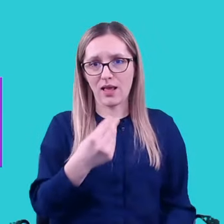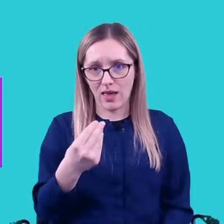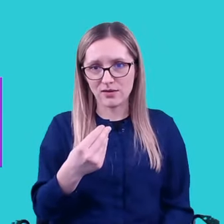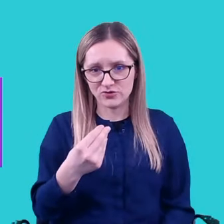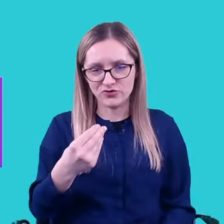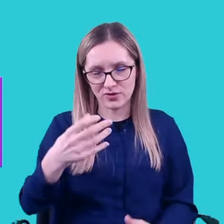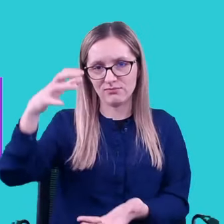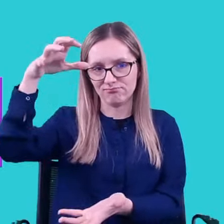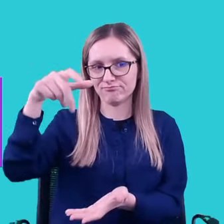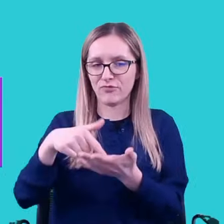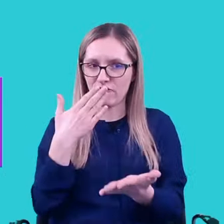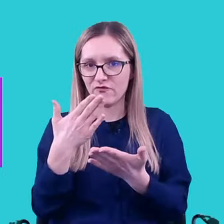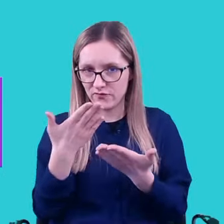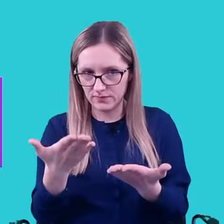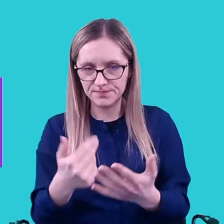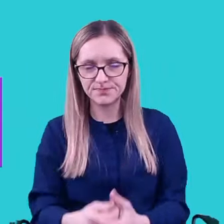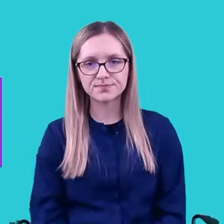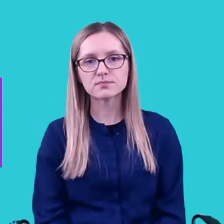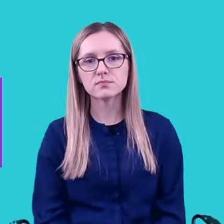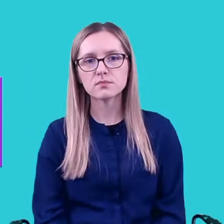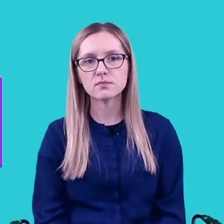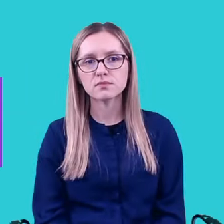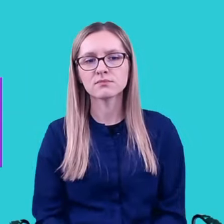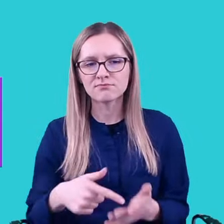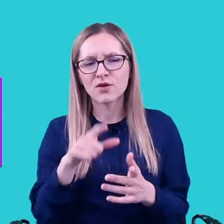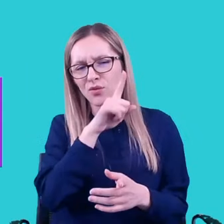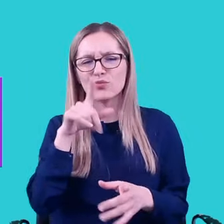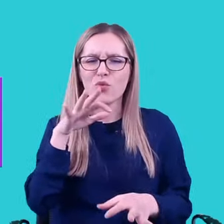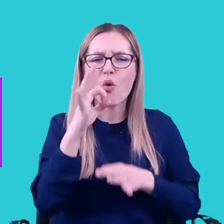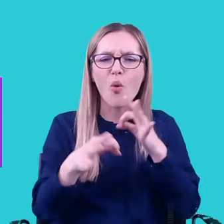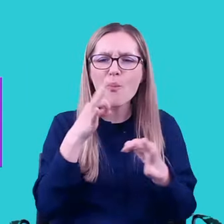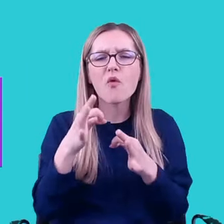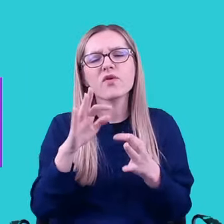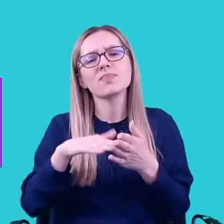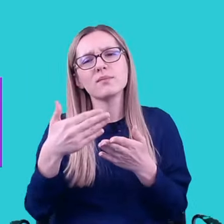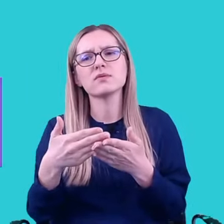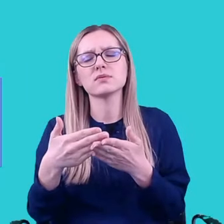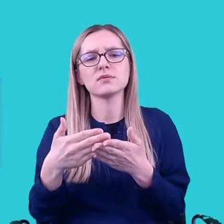mentioned in so many sci-fi works,